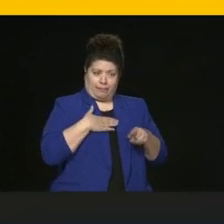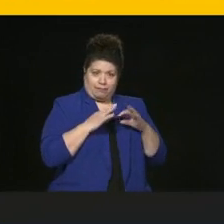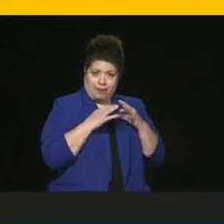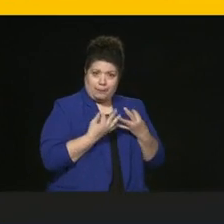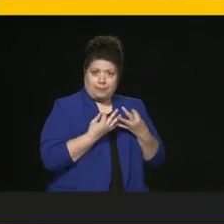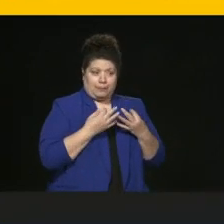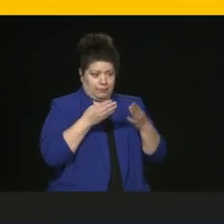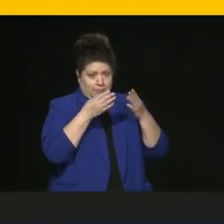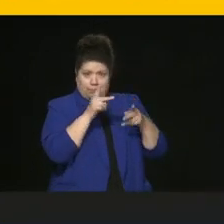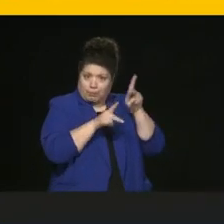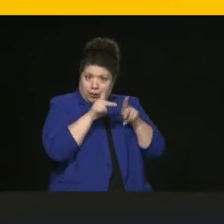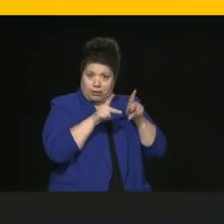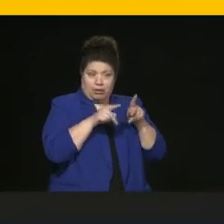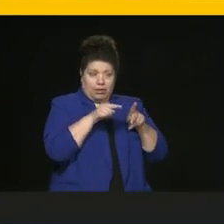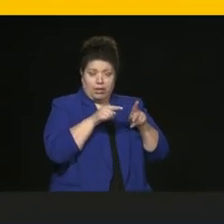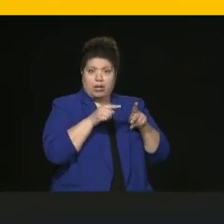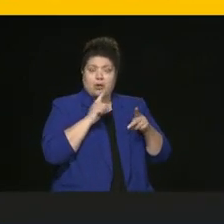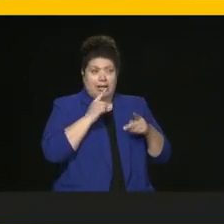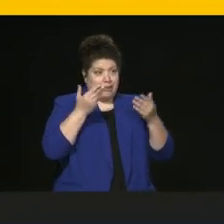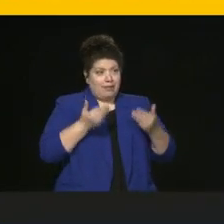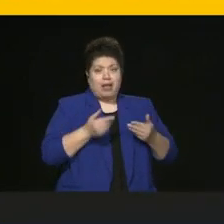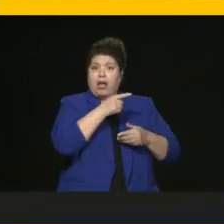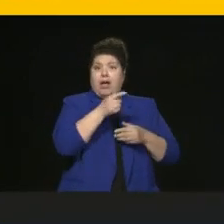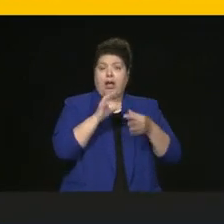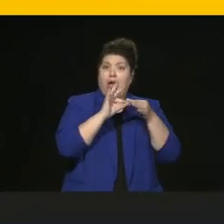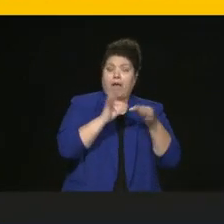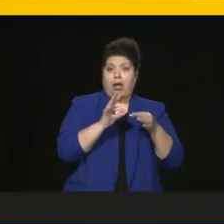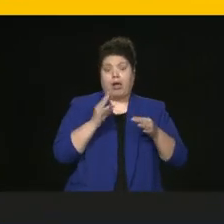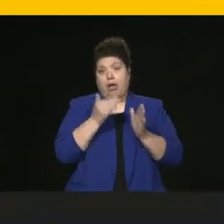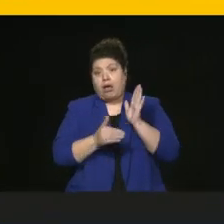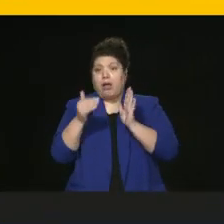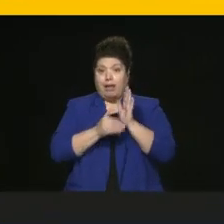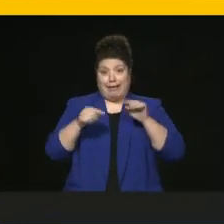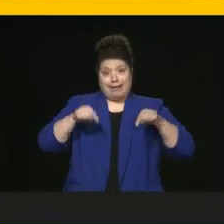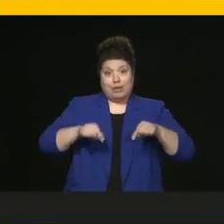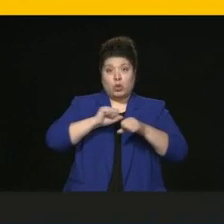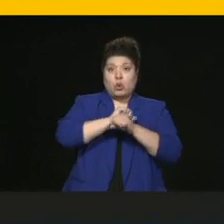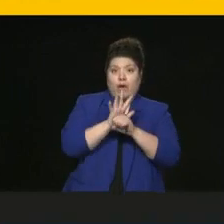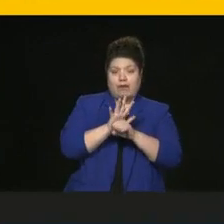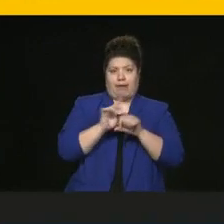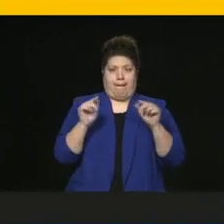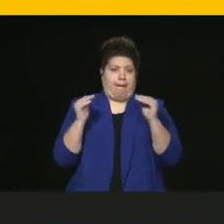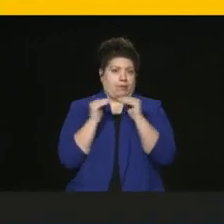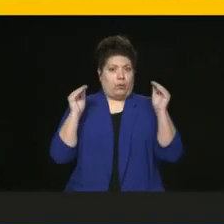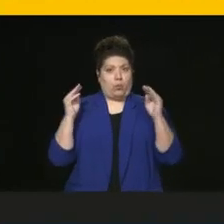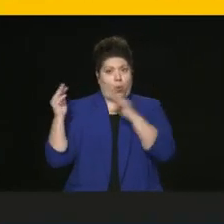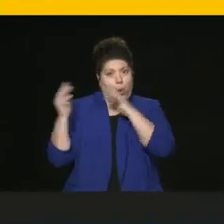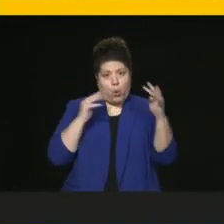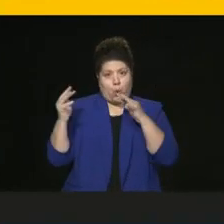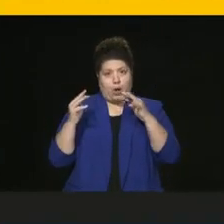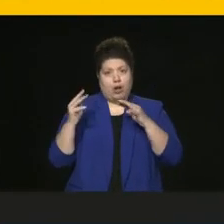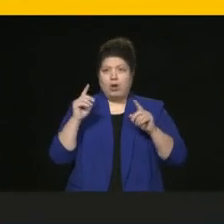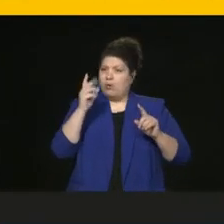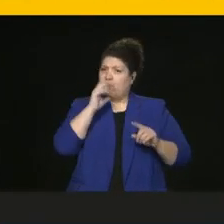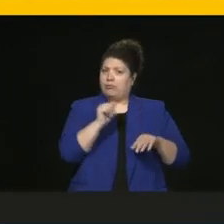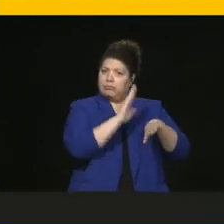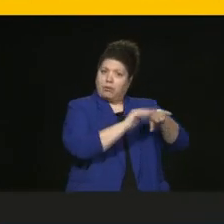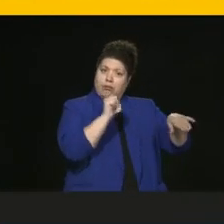SO YOU CALL IT A WAR AND A LOT OF PEOPLE ARE WONDERING, WHERE ARE THE SOLDIERS, WHY DON'T YOU